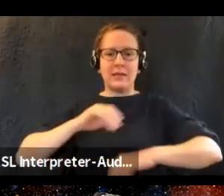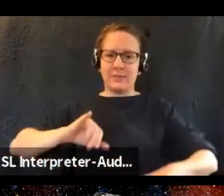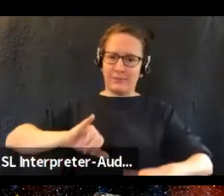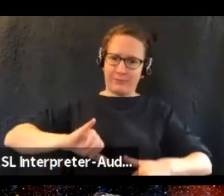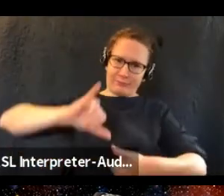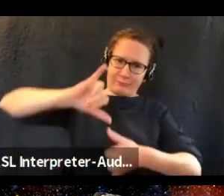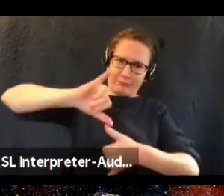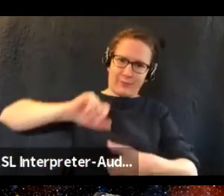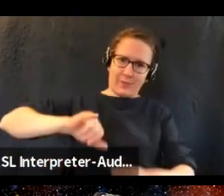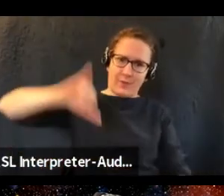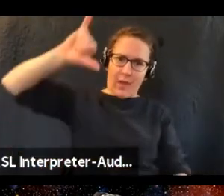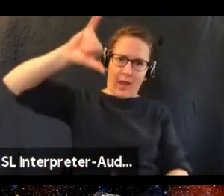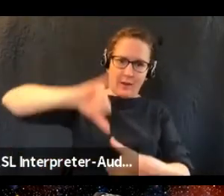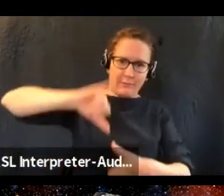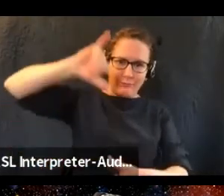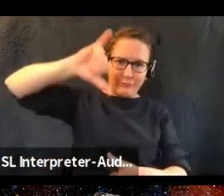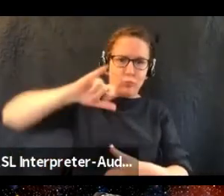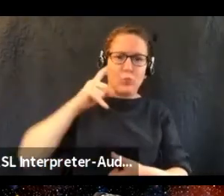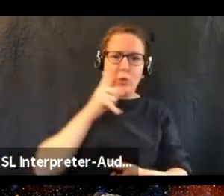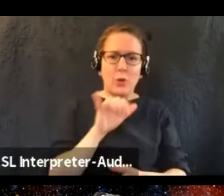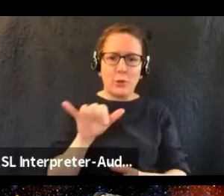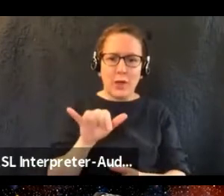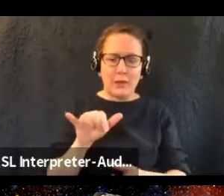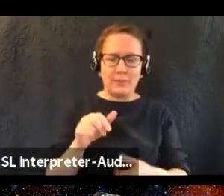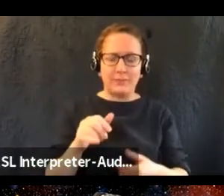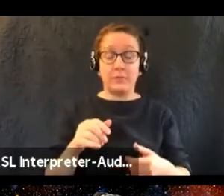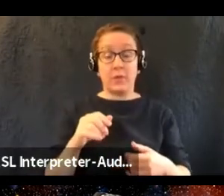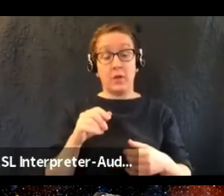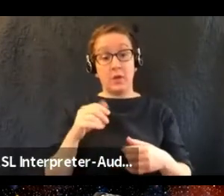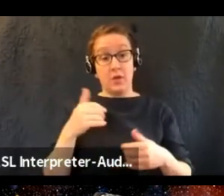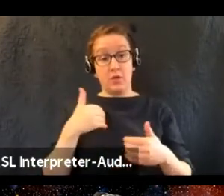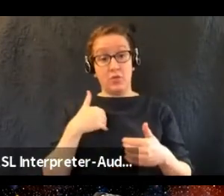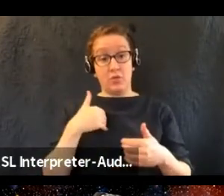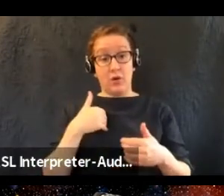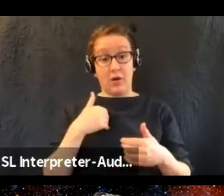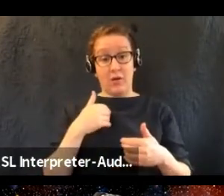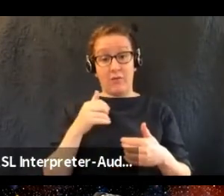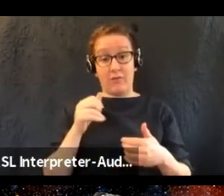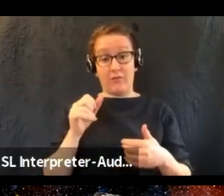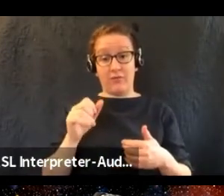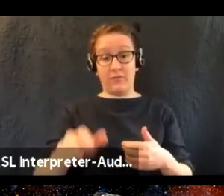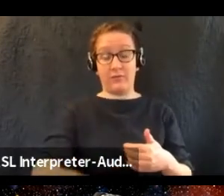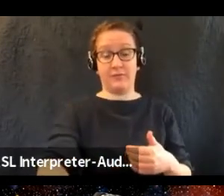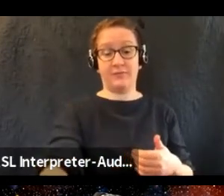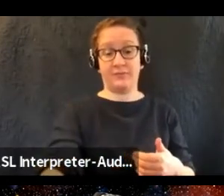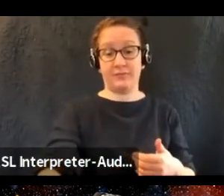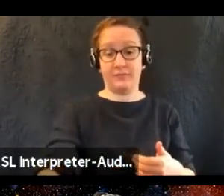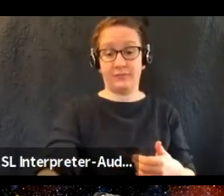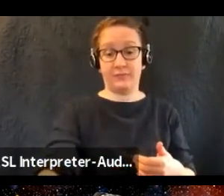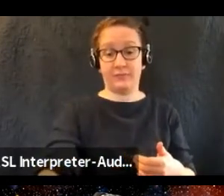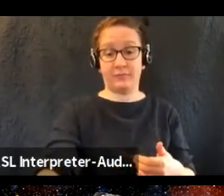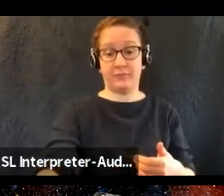Do you have stimming tools for some students that may be in your office and may need something like that?